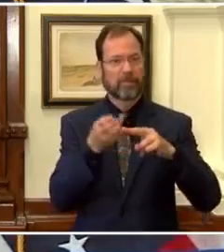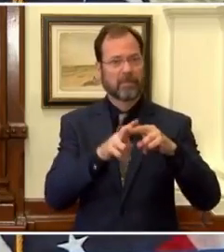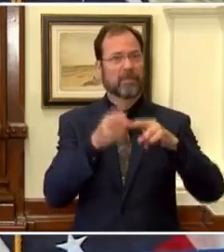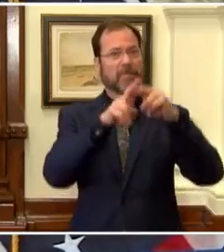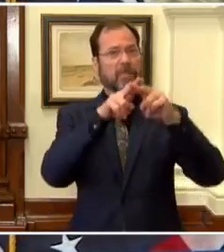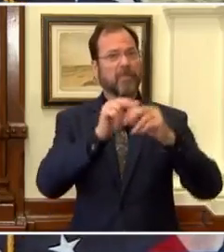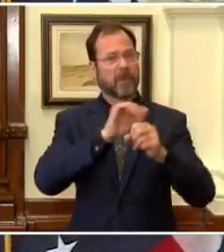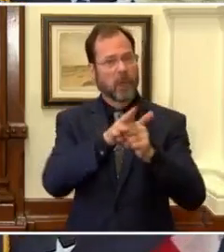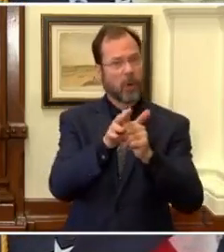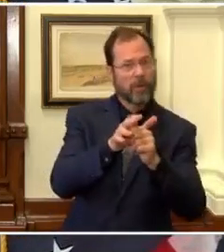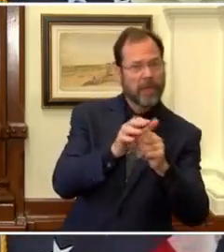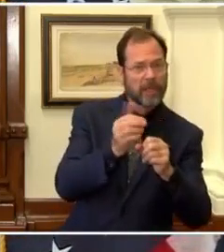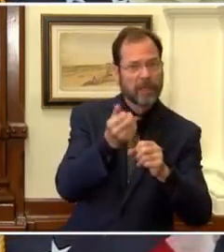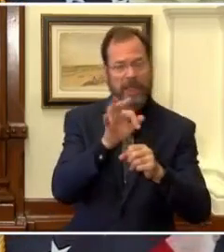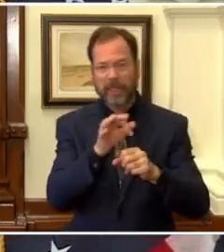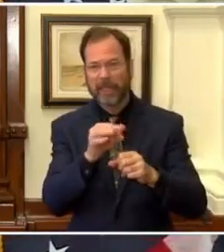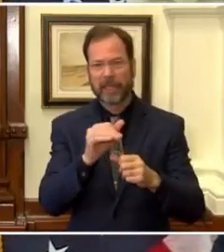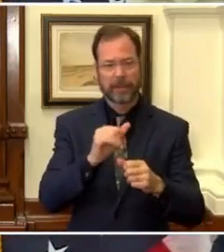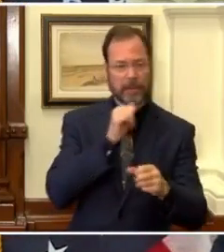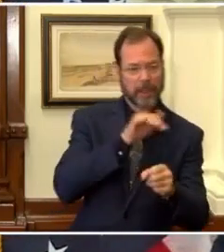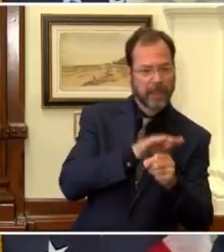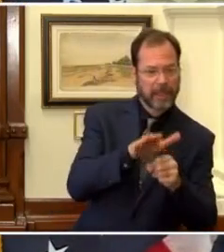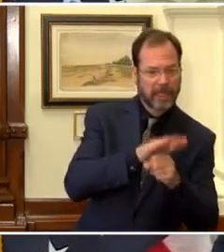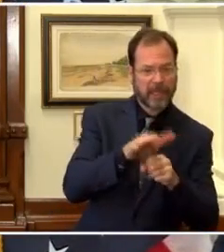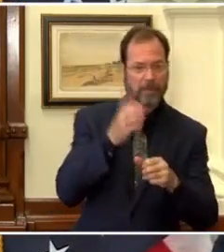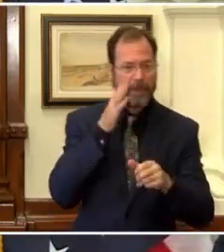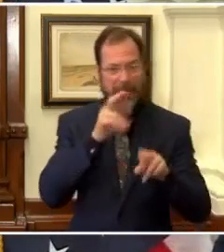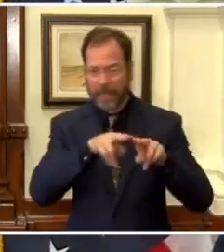WE START TO GET TO A POINT WHERE